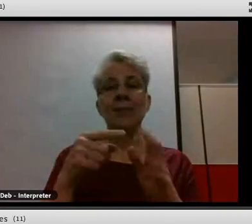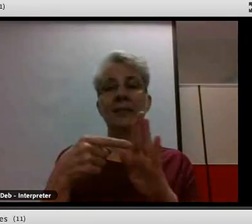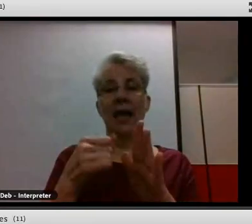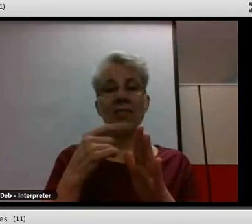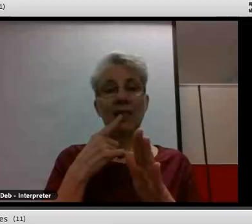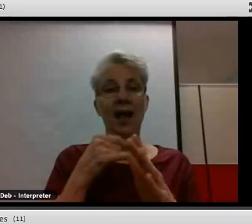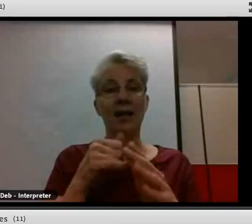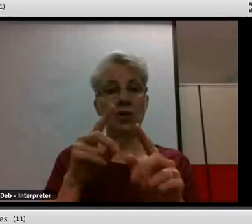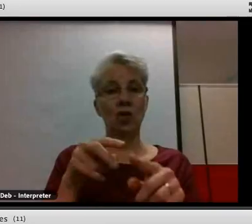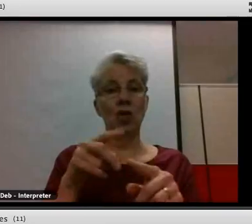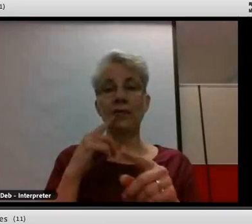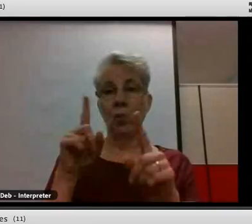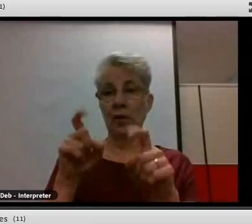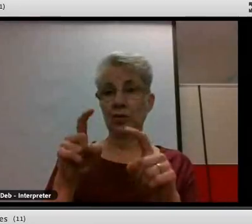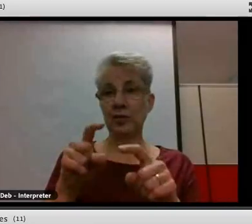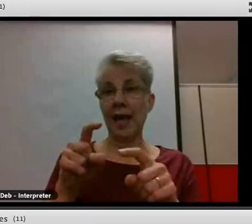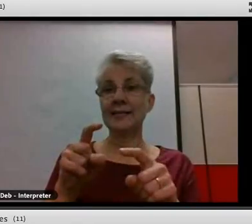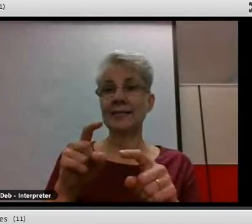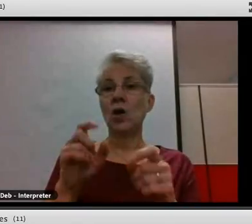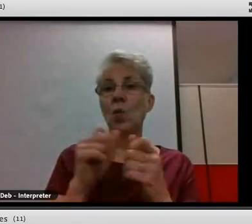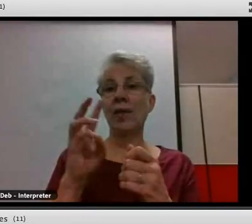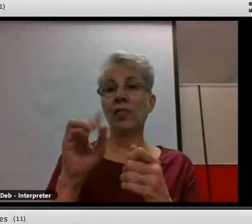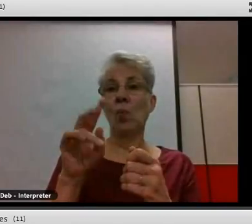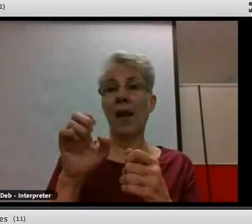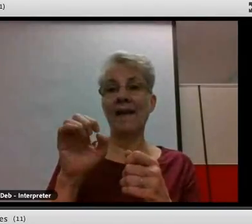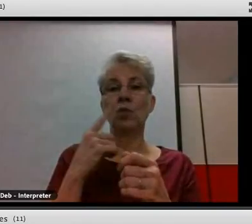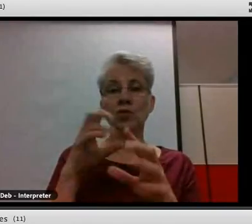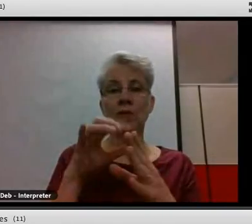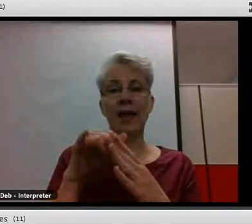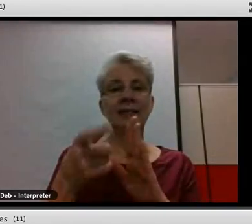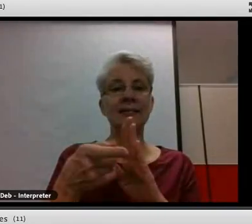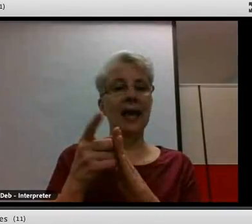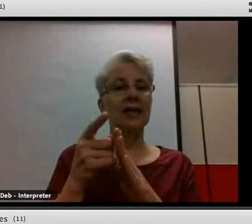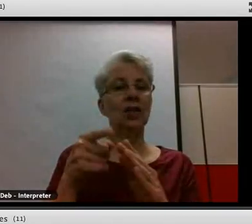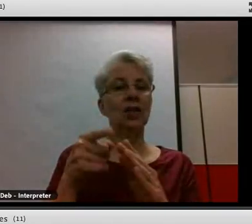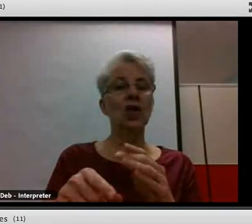This may take a second. I thought Firefox was open. Sorry.